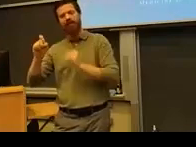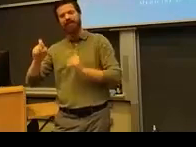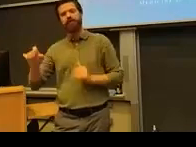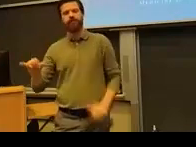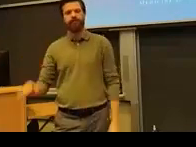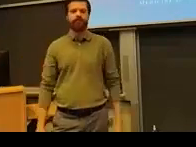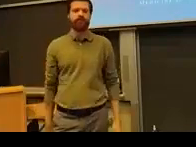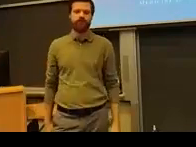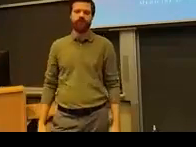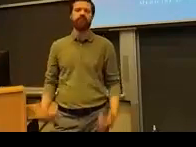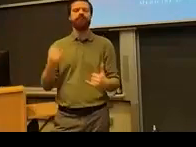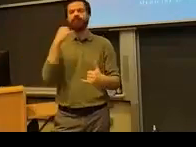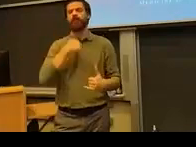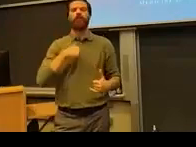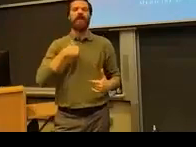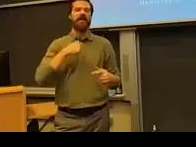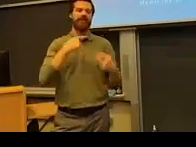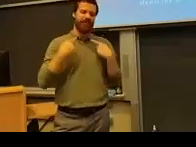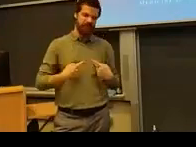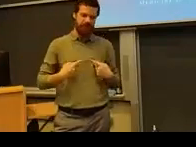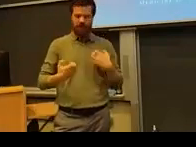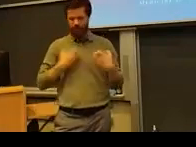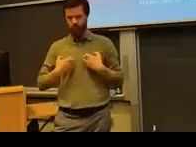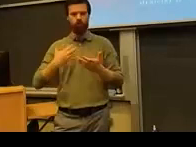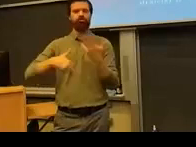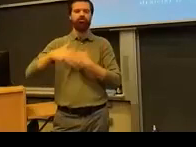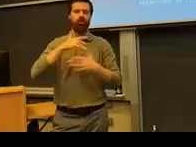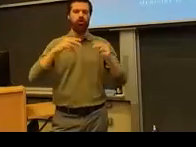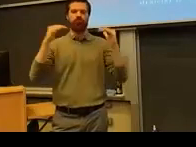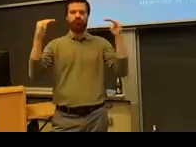it from like a physical emotional and social um perspective um individually we're doing